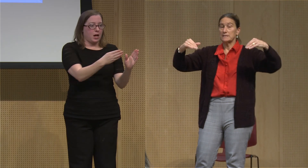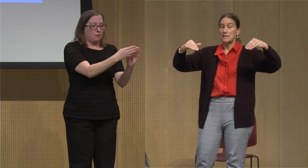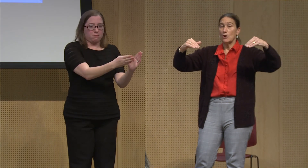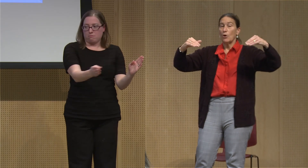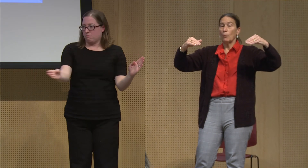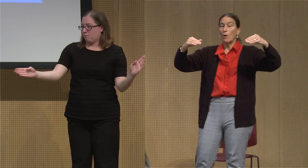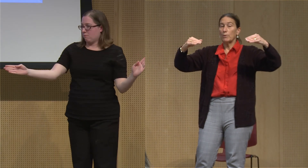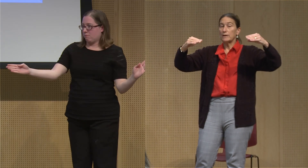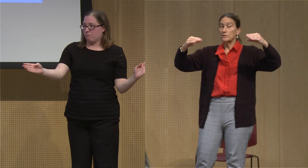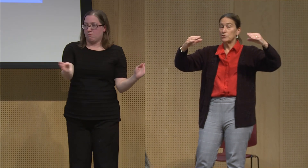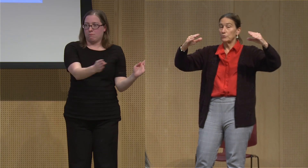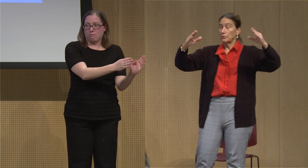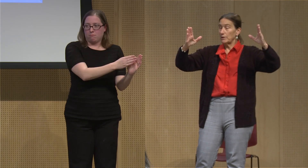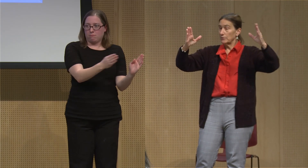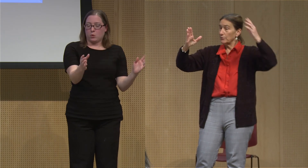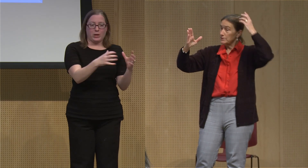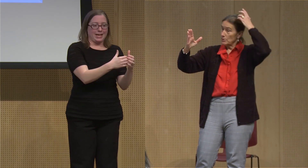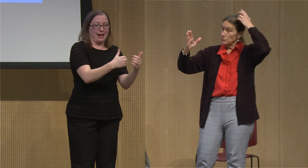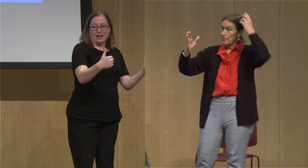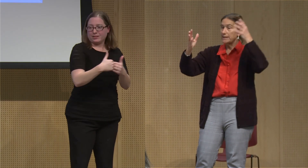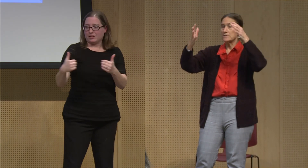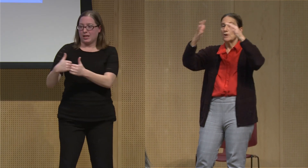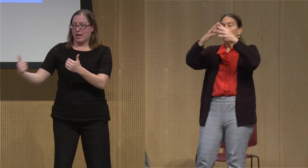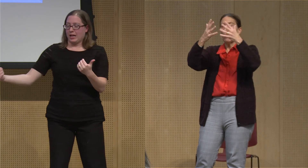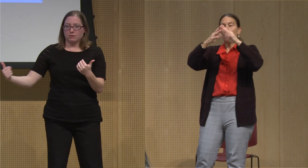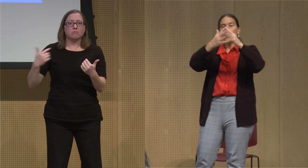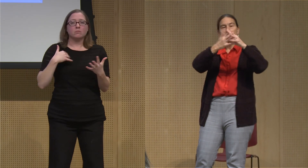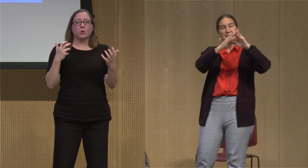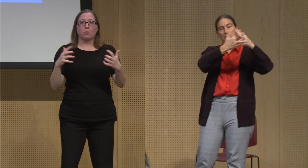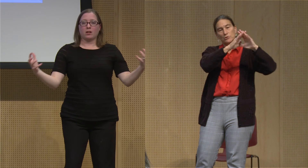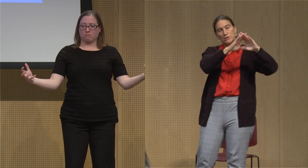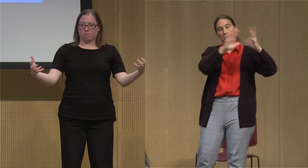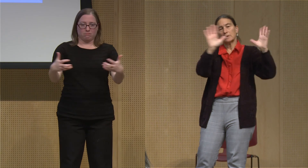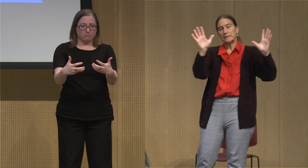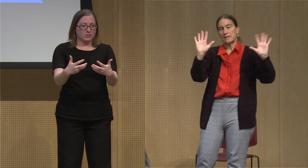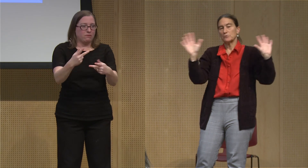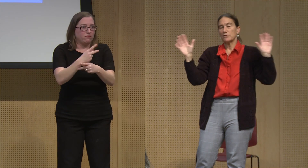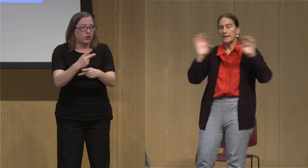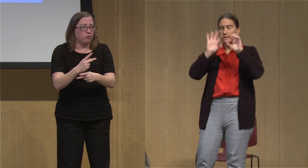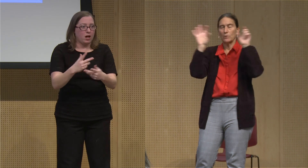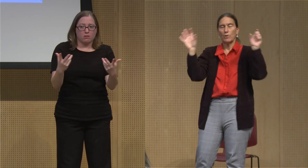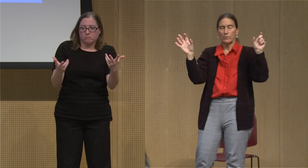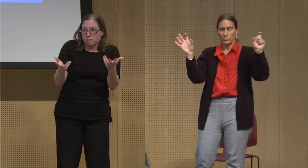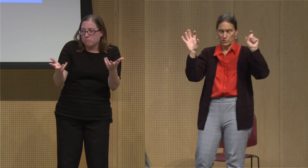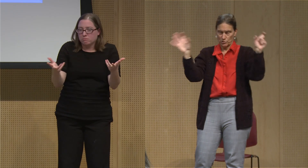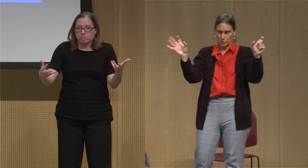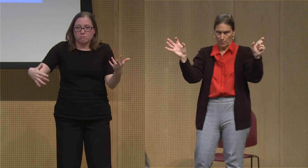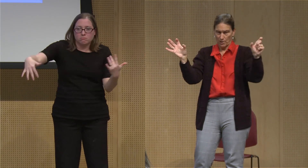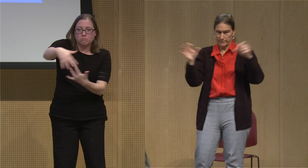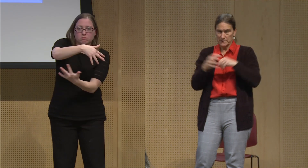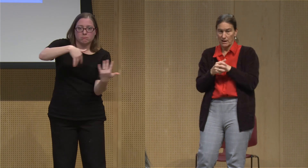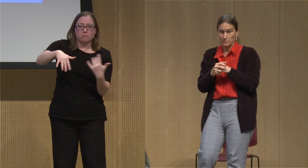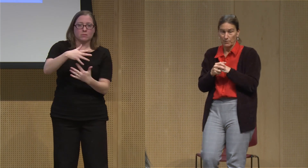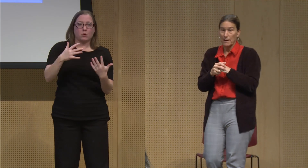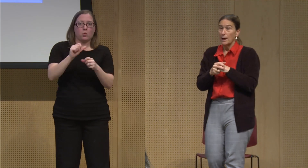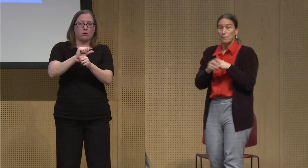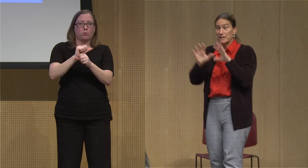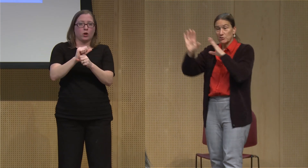WHAT WE CAN DO TO INCREASE THOSE RATES, WHAT WORKS SYNERGISTICALLY, ET CETERA. SO THAT'S KIND OF WHERE THE RESEARCH PART OF THIS COMES FROM, BUT IT'S ALL